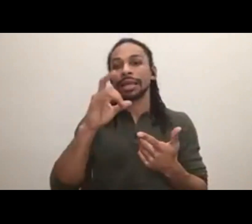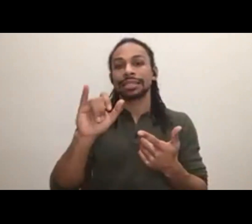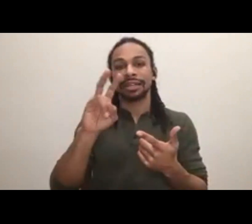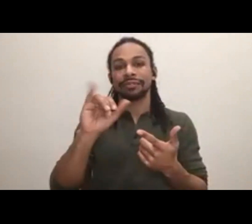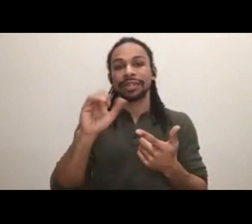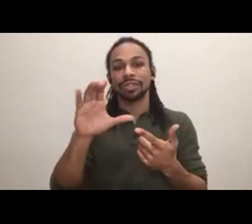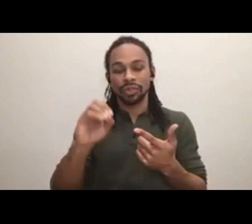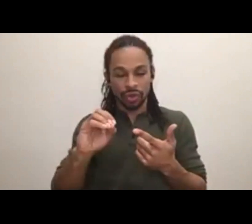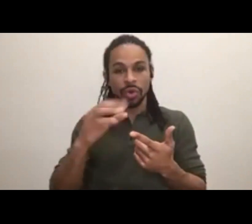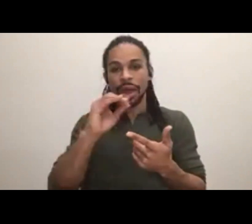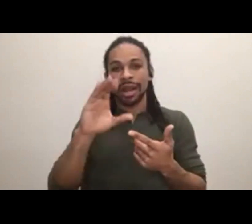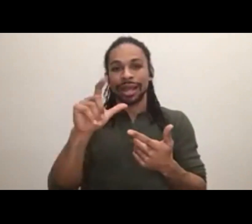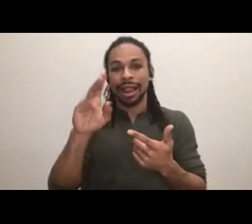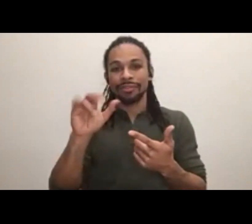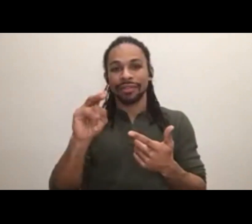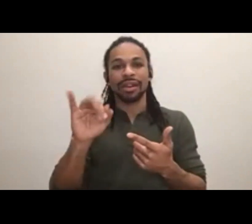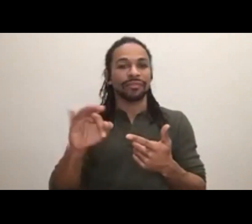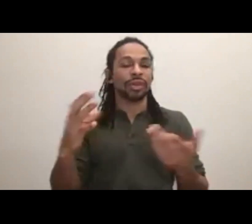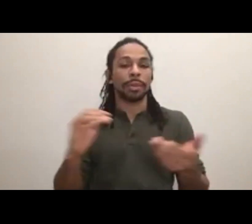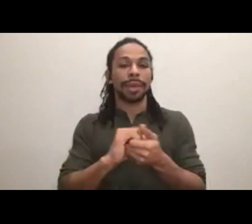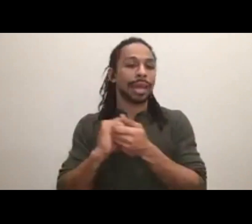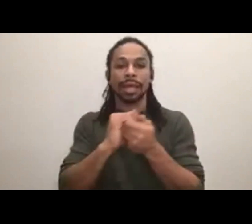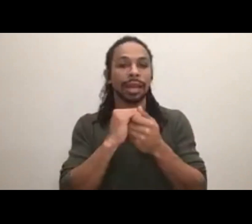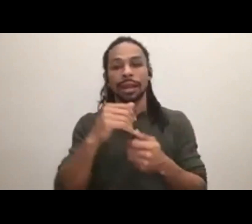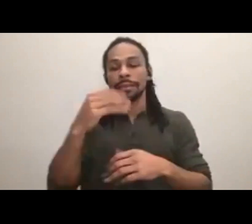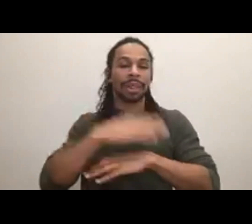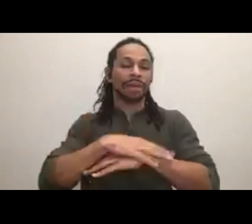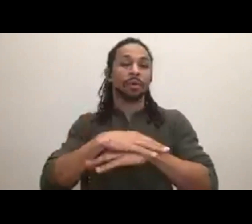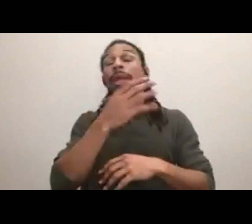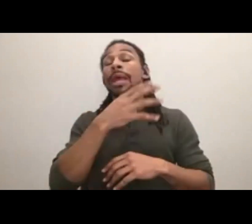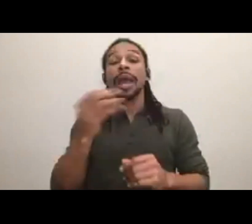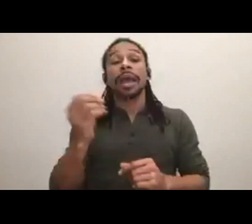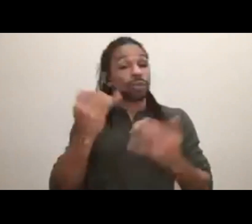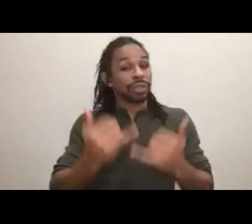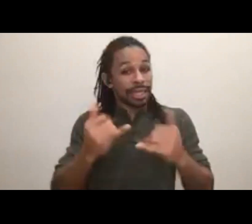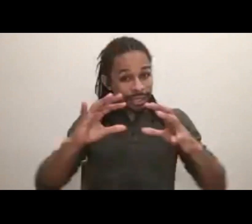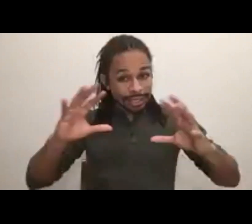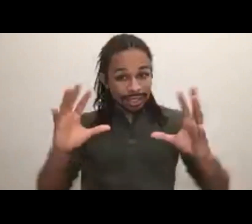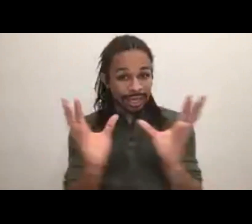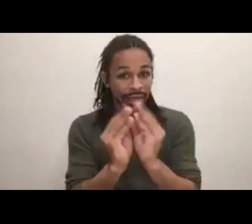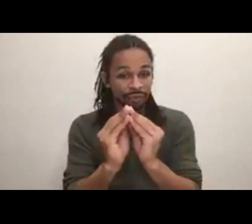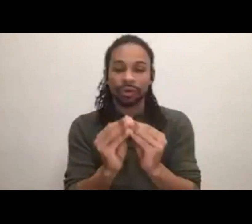of Companion–Platform. Today’s gathering is also marked by a newly commissioned composition